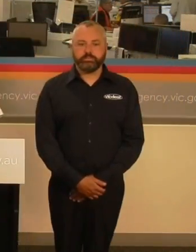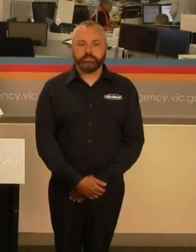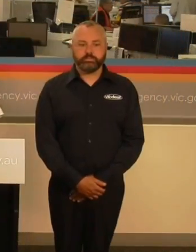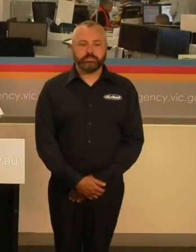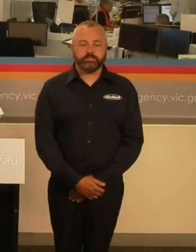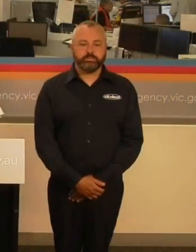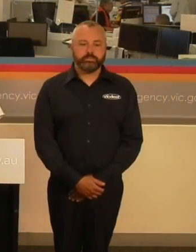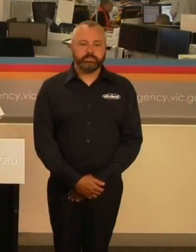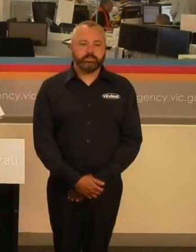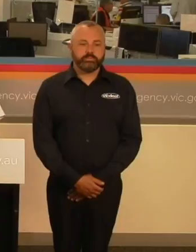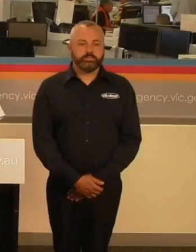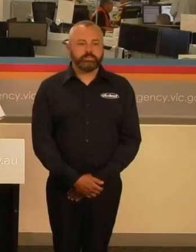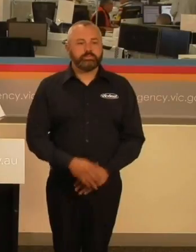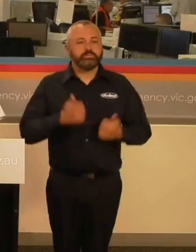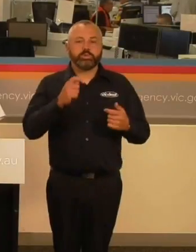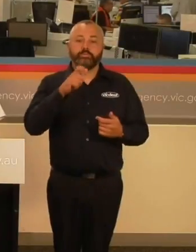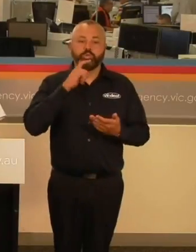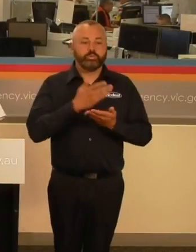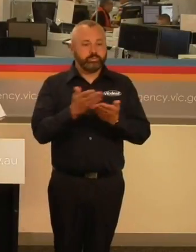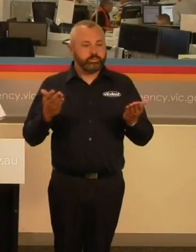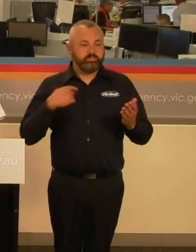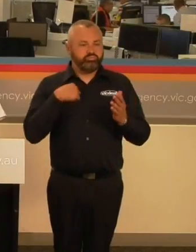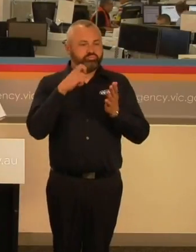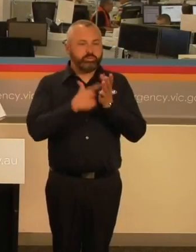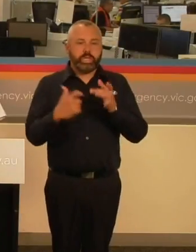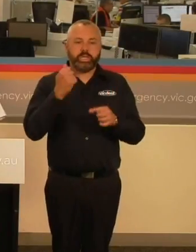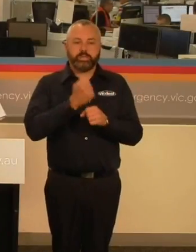Good afternoon Craig Lapsley the State Control Center to do the afternoon